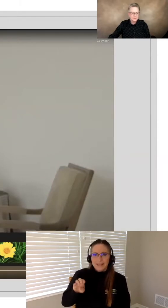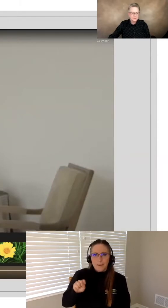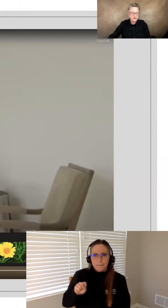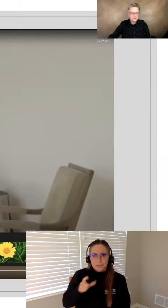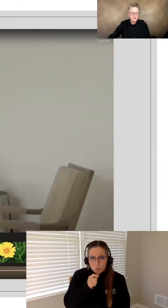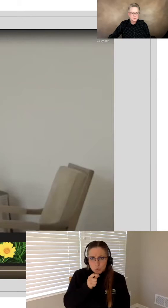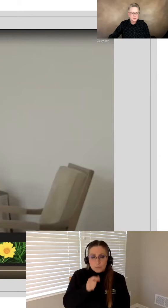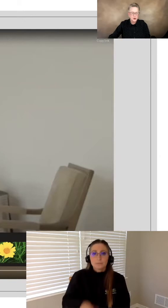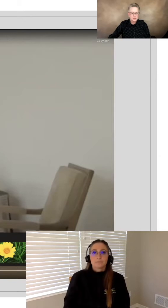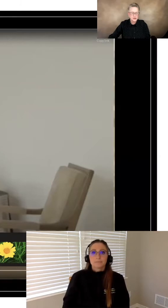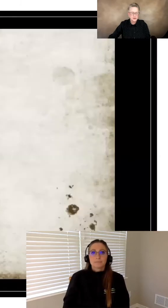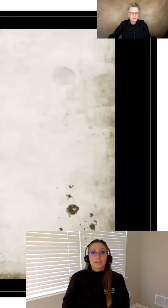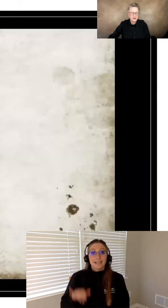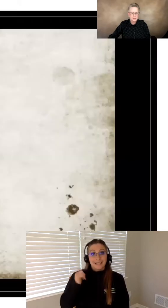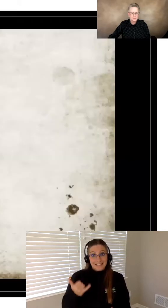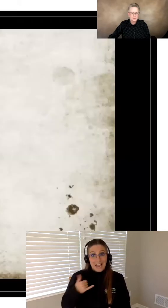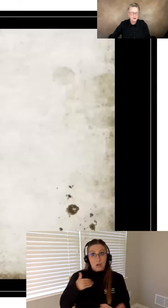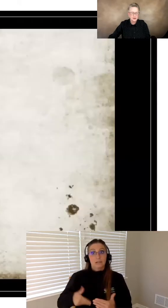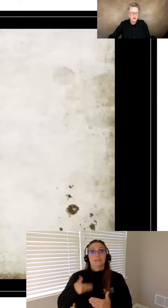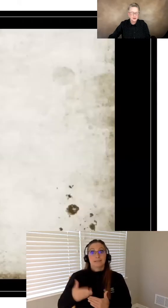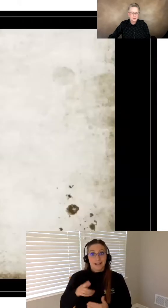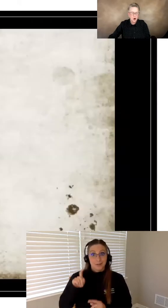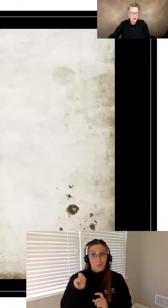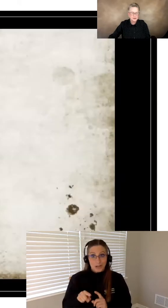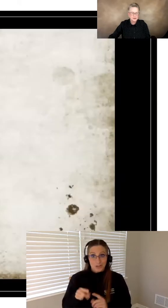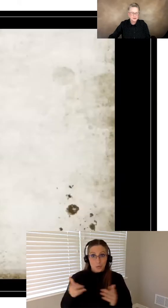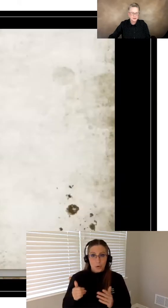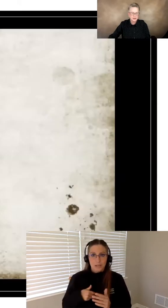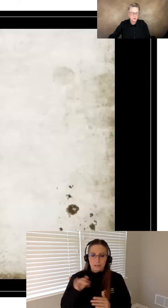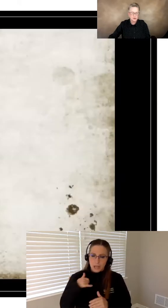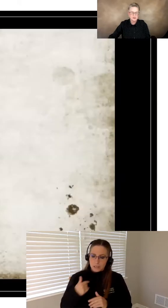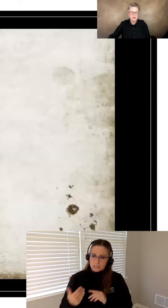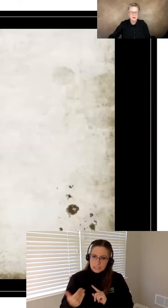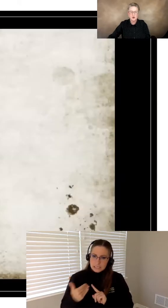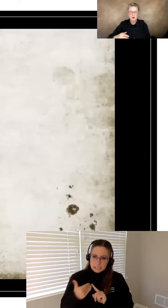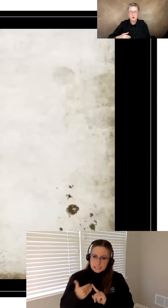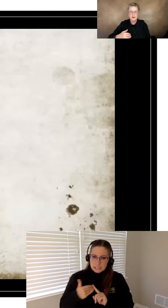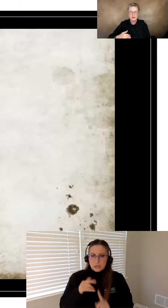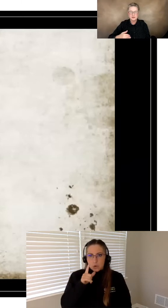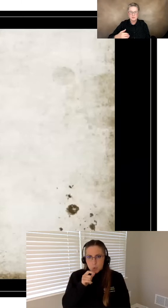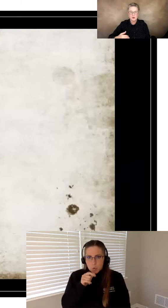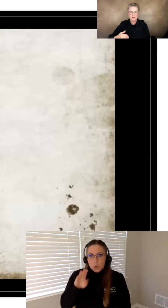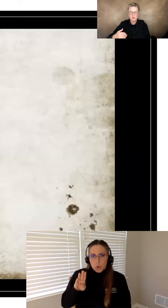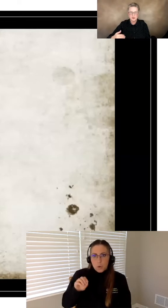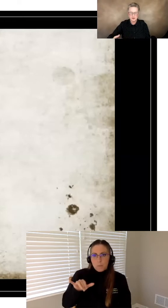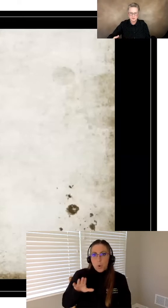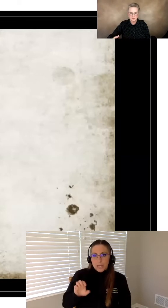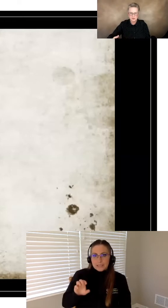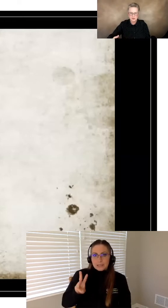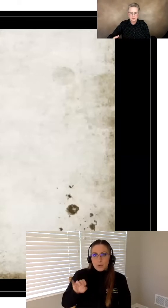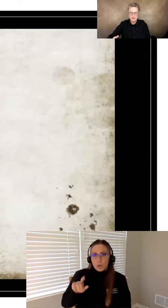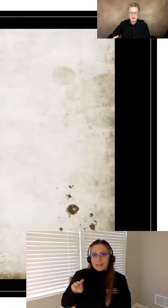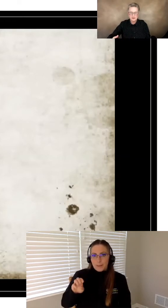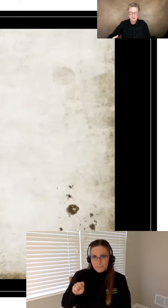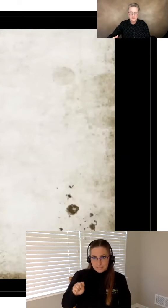this was the question that came to me constantly: Who is Boyce Williams? So